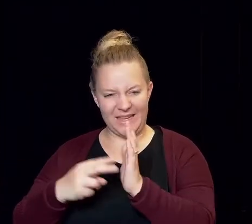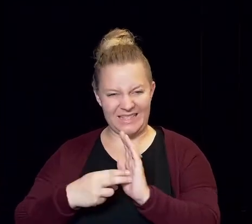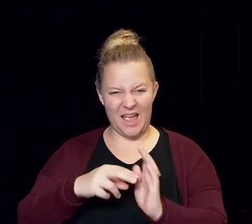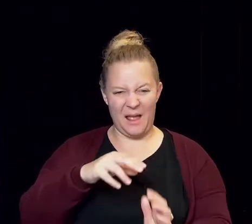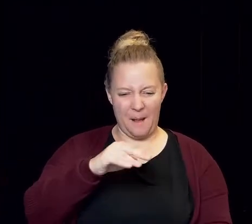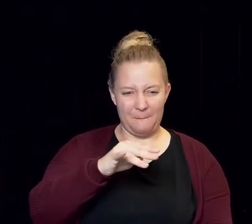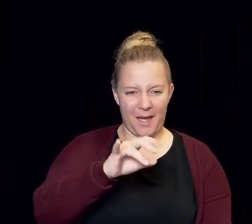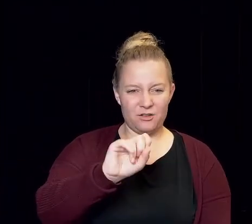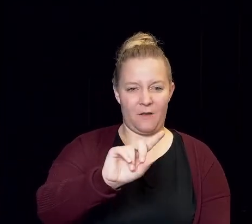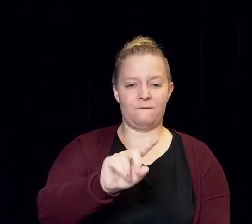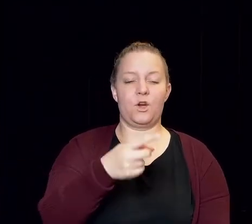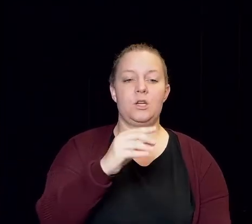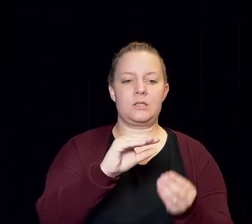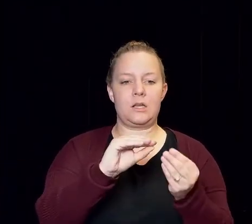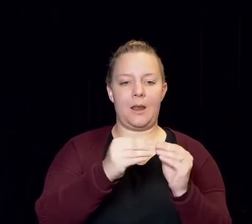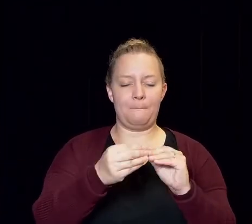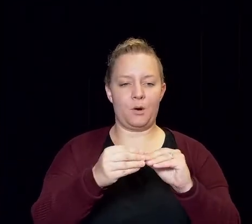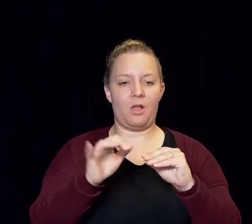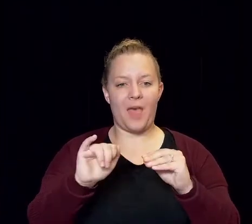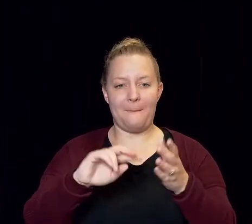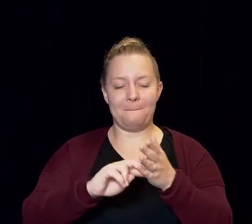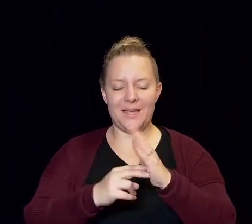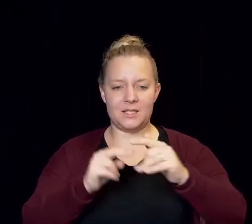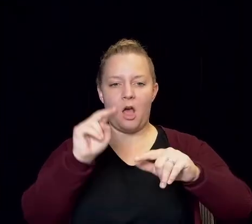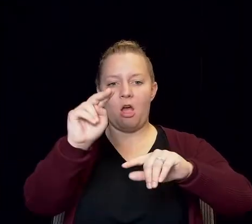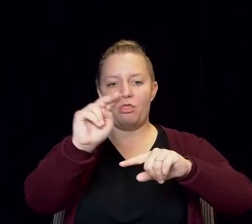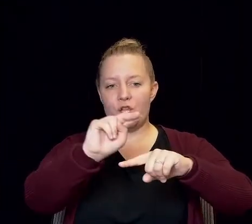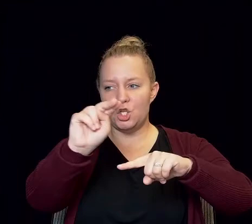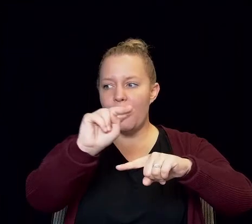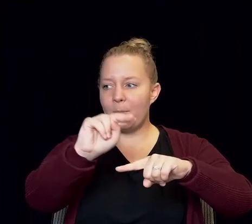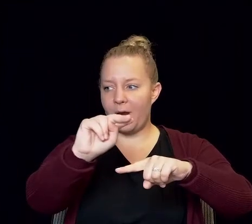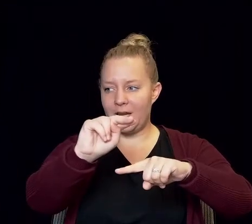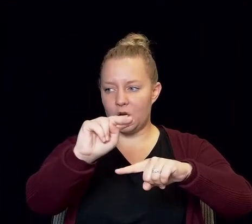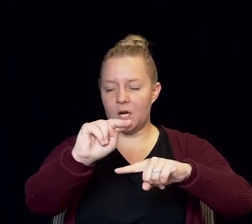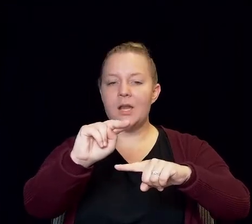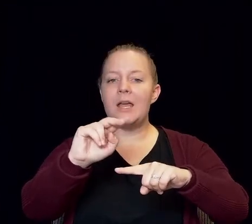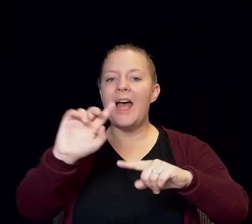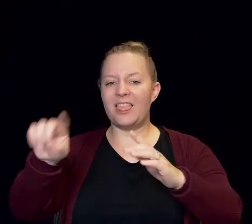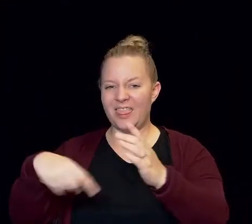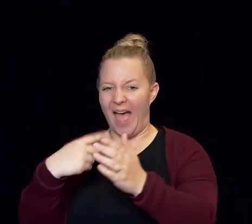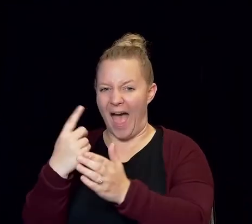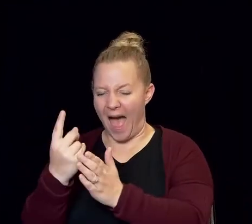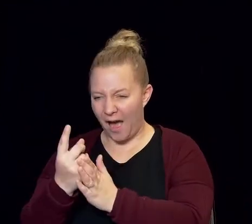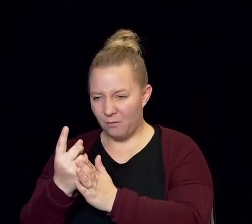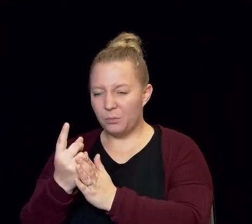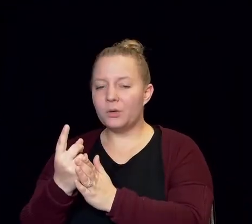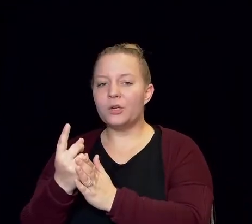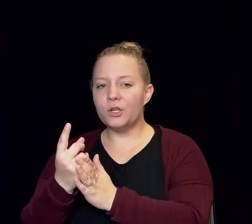in other words, the numerator. And, the hour is going to be the second number we work with or, in other